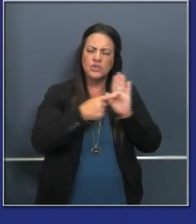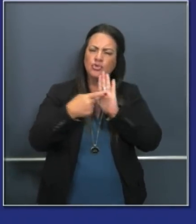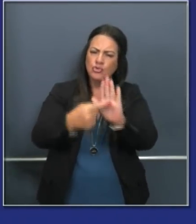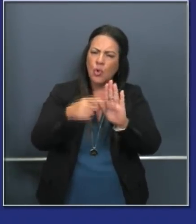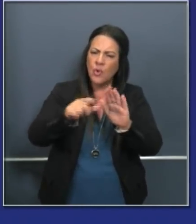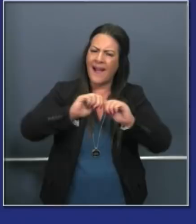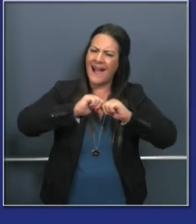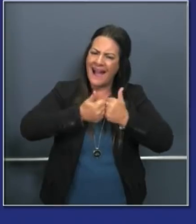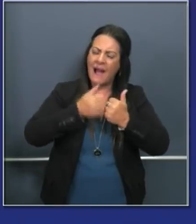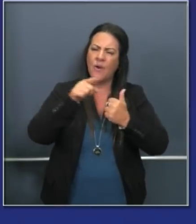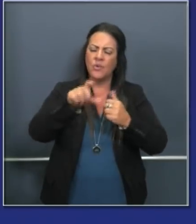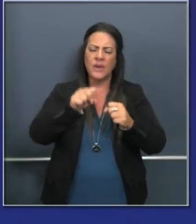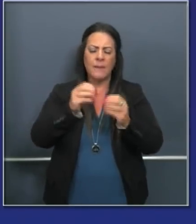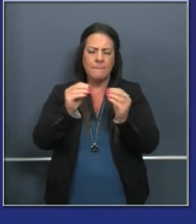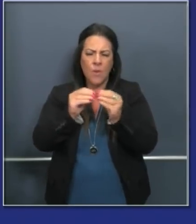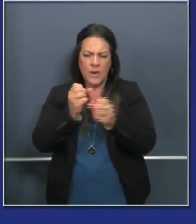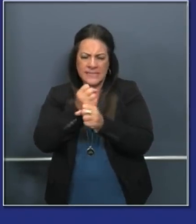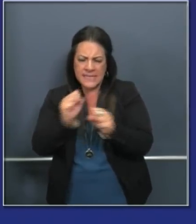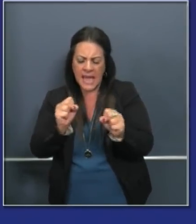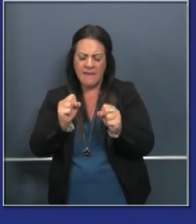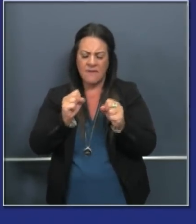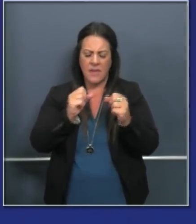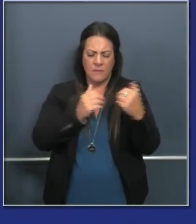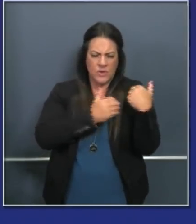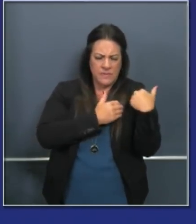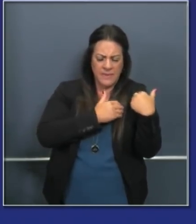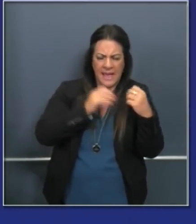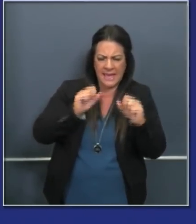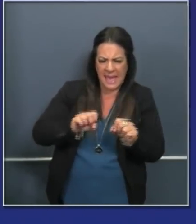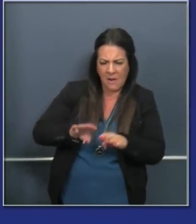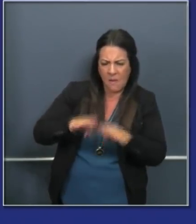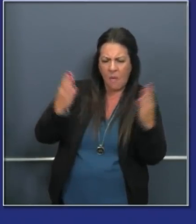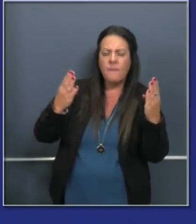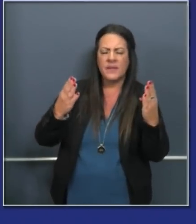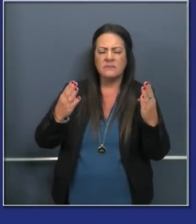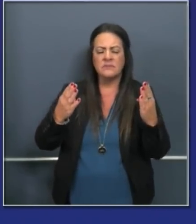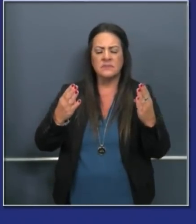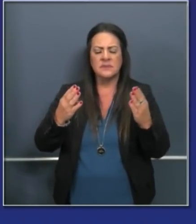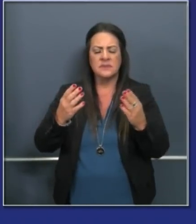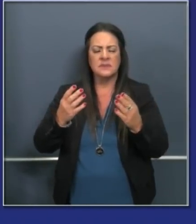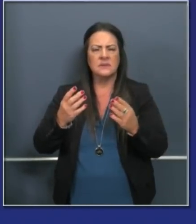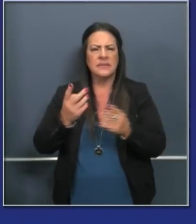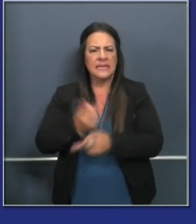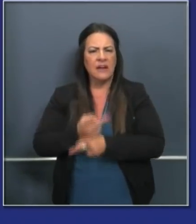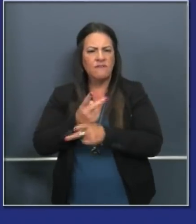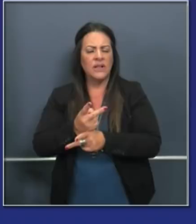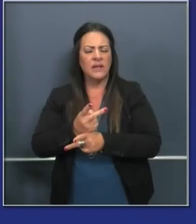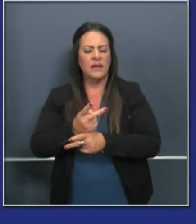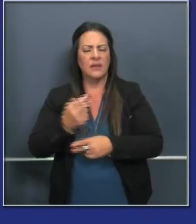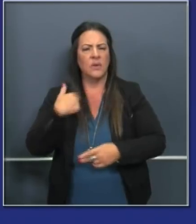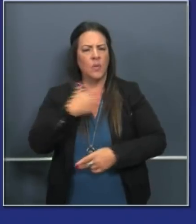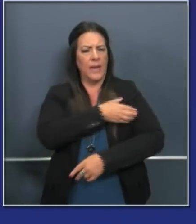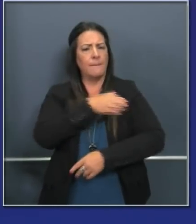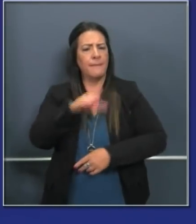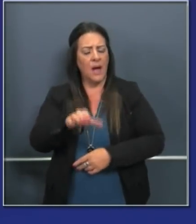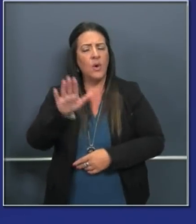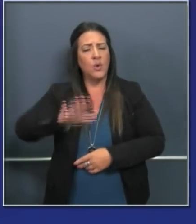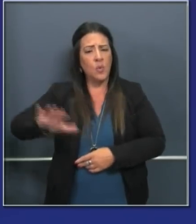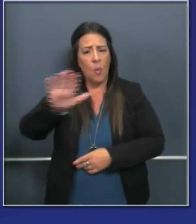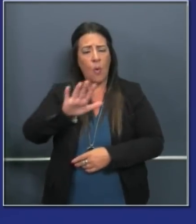GUIDELINES DOES NOT MEAN GO THE GUIDELINES ARE DOCUMENT HOW TO SAFELY WHEN RESPONSIBLY